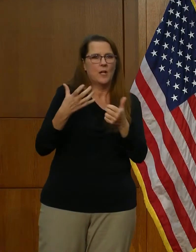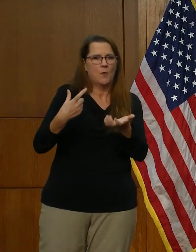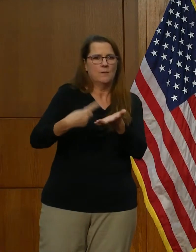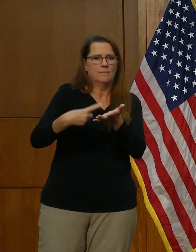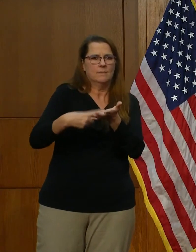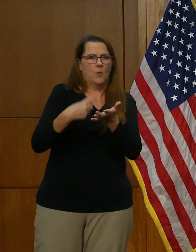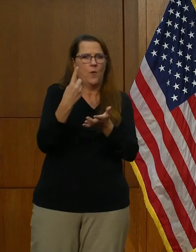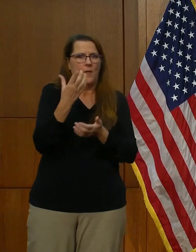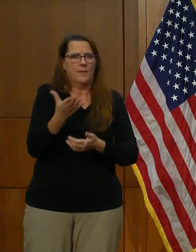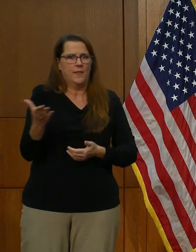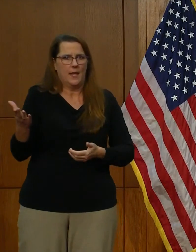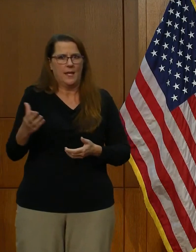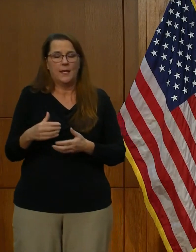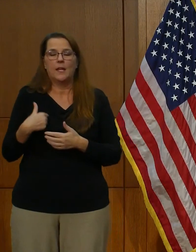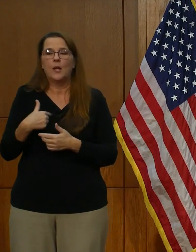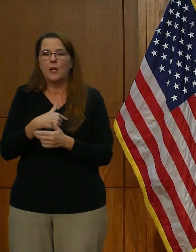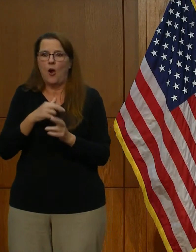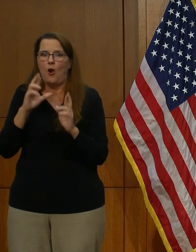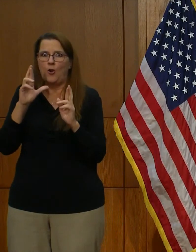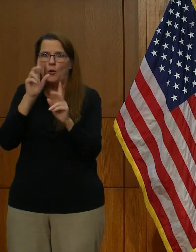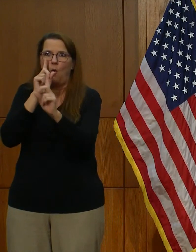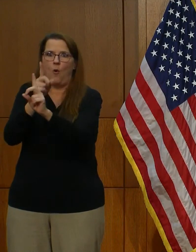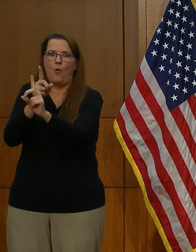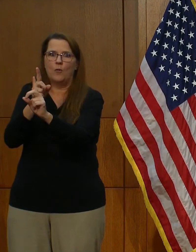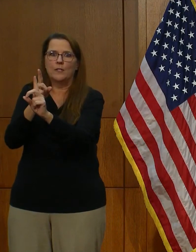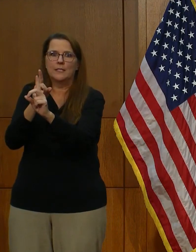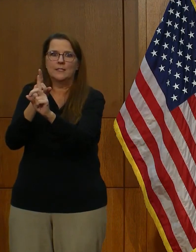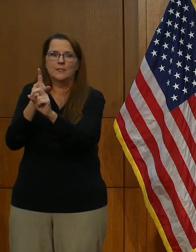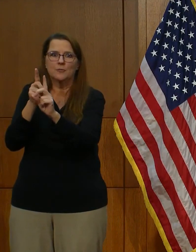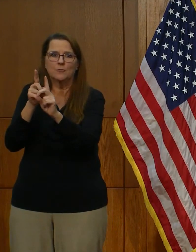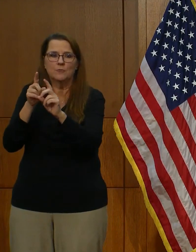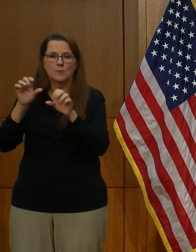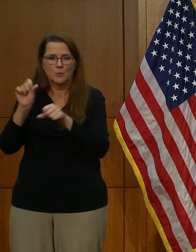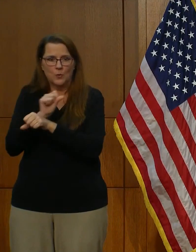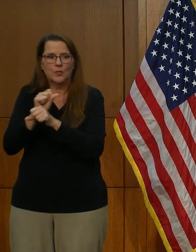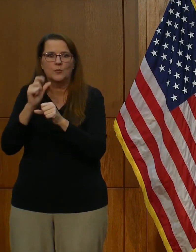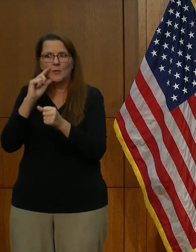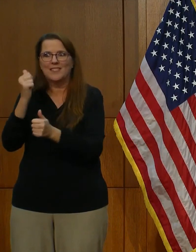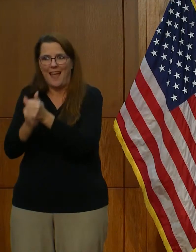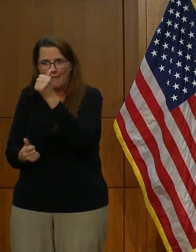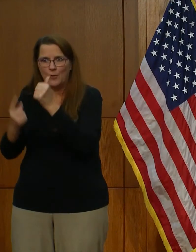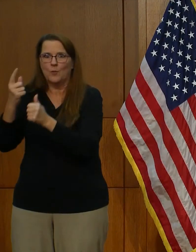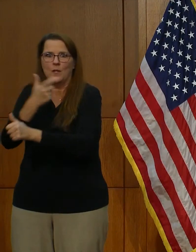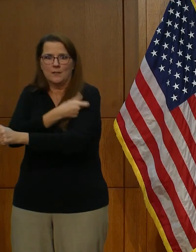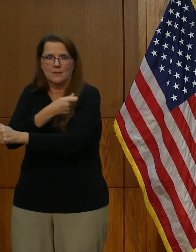LITTLE BIT IN TIME, AND JUST I WANTED TO ADDRESS ONE ISSUE WHERE OBVIOUSLY WORKING TOWARD HERD IMMUNITY. THAT'S THAT'S